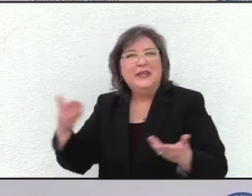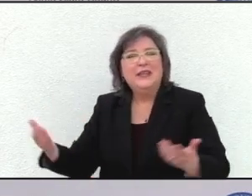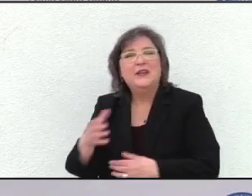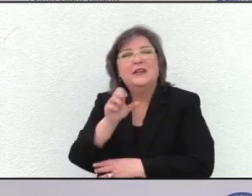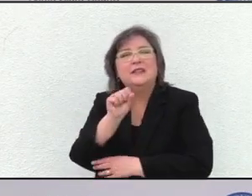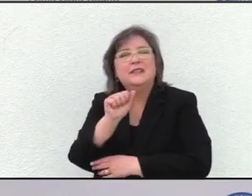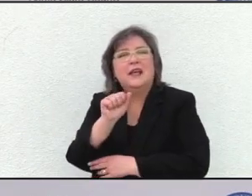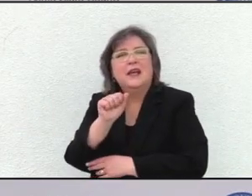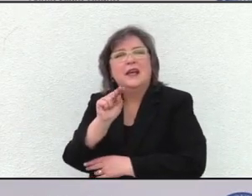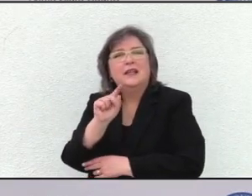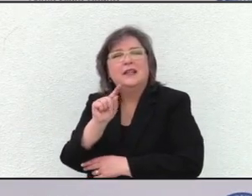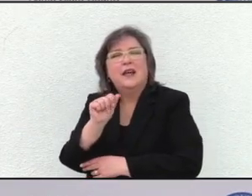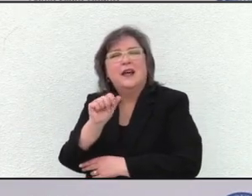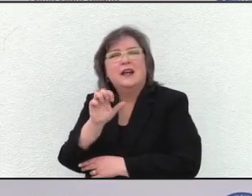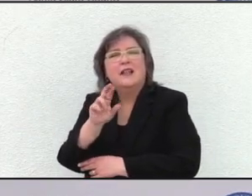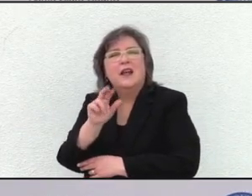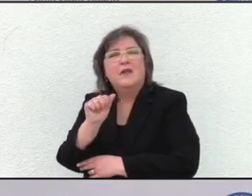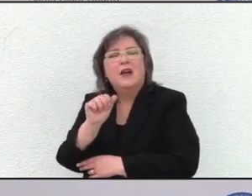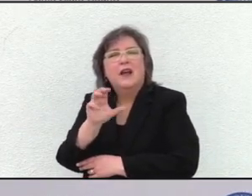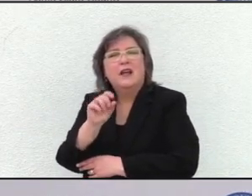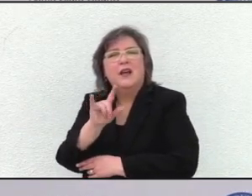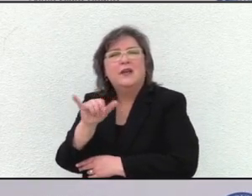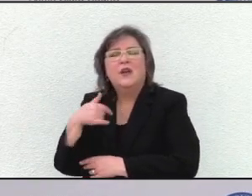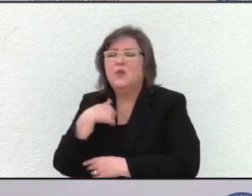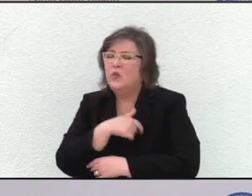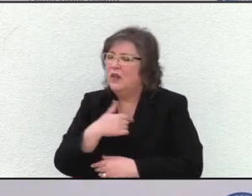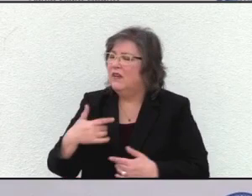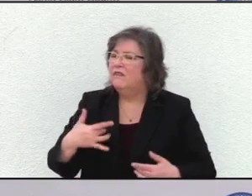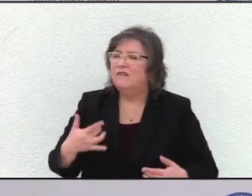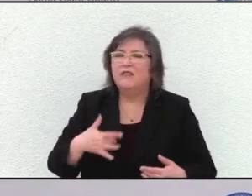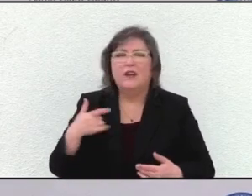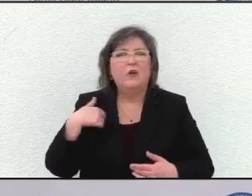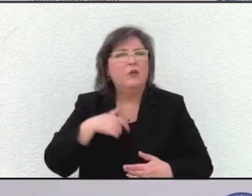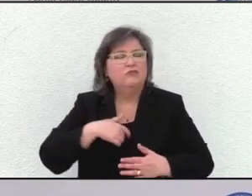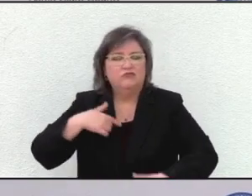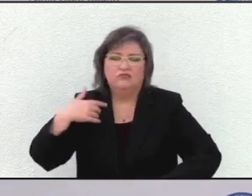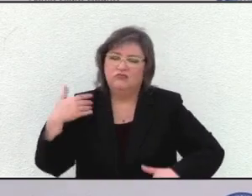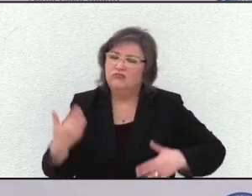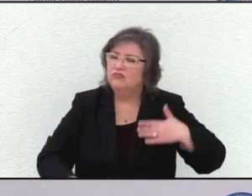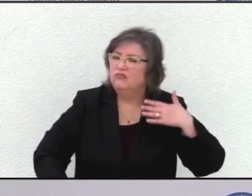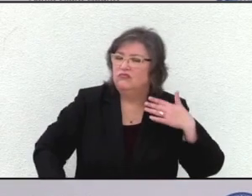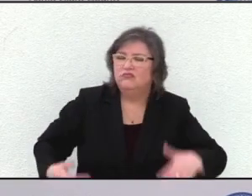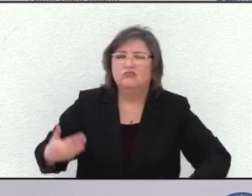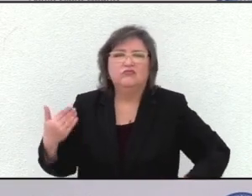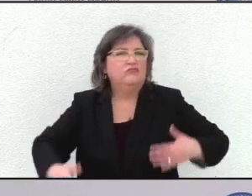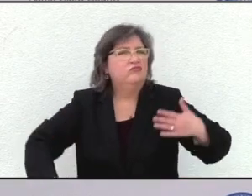able to reach the people that we need to reach to the best of our ability. We have developed